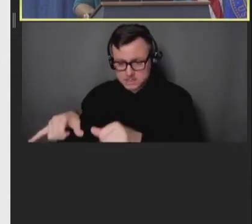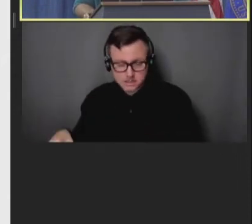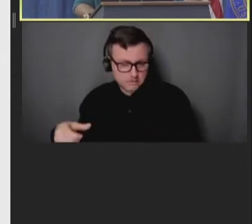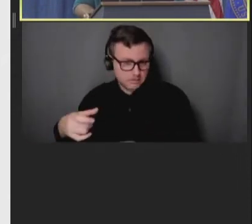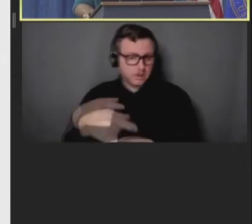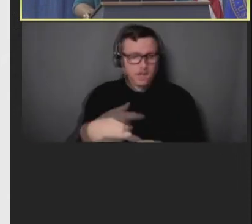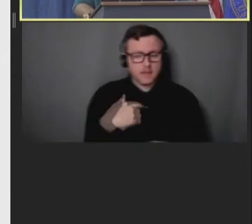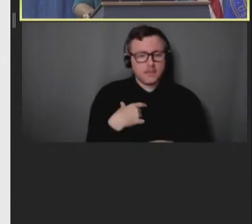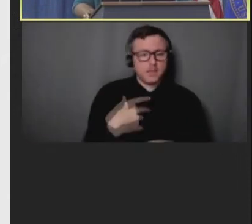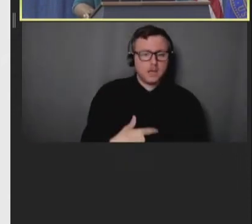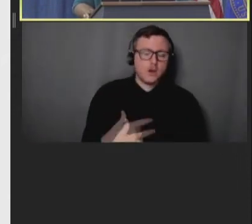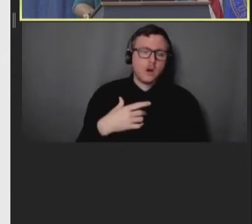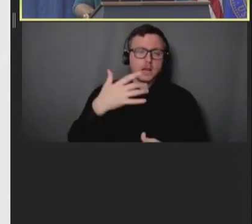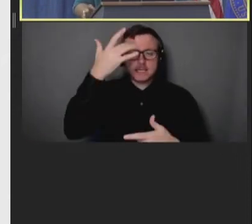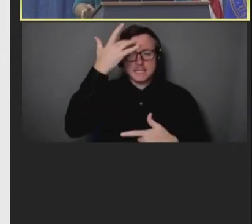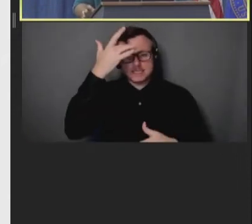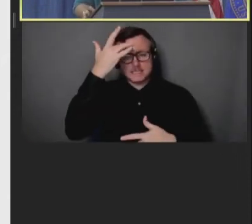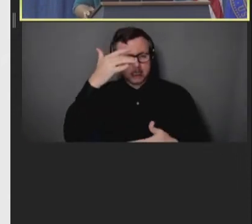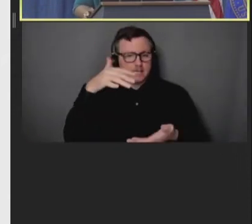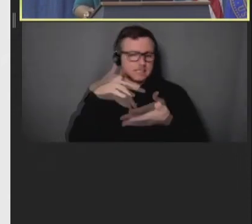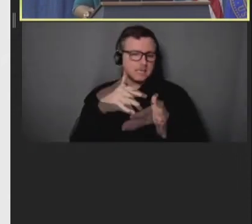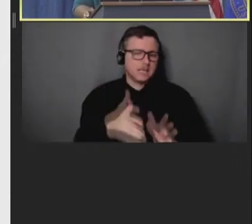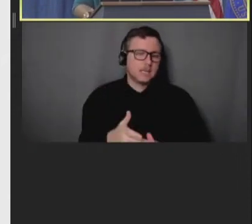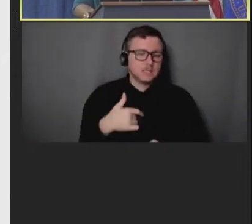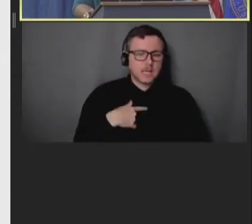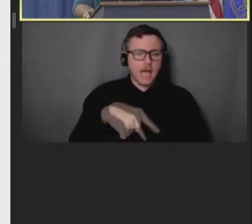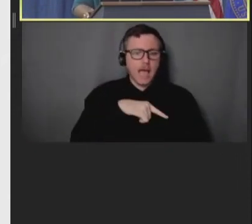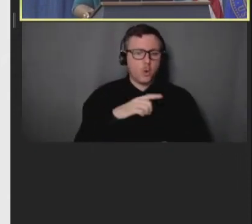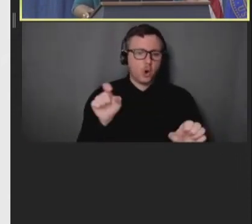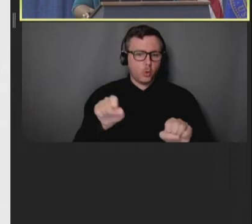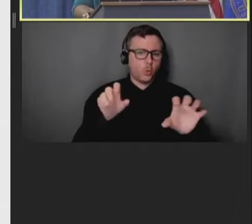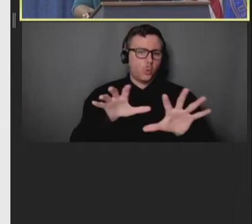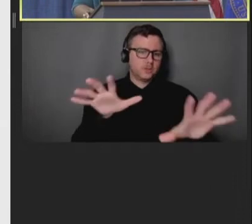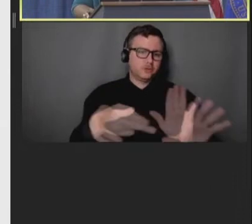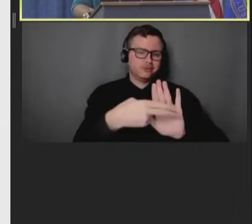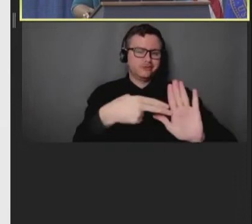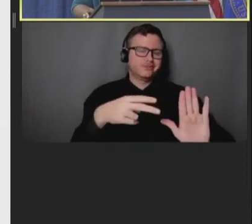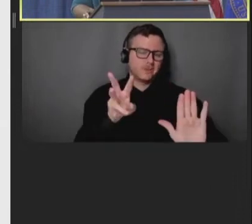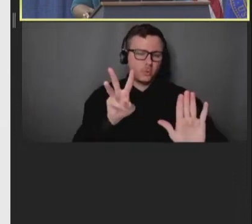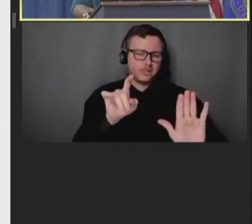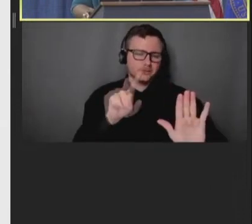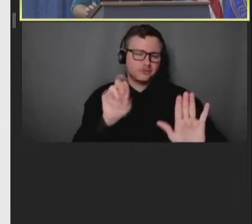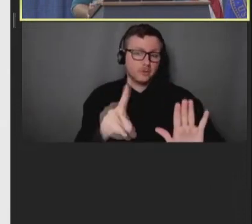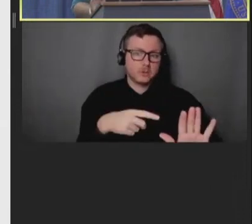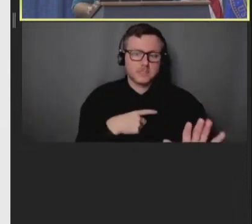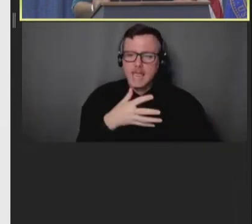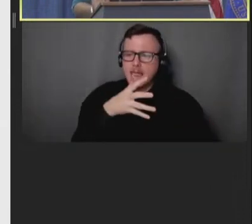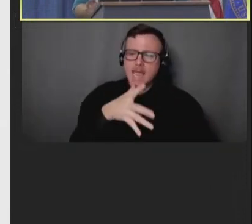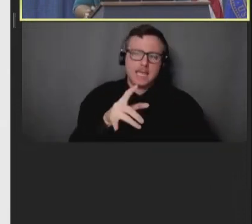who we used to call our wizards, hated as quickly as the quick turnaround that